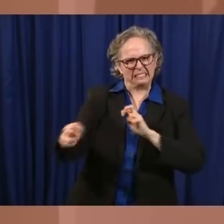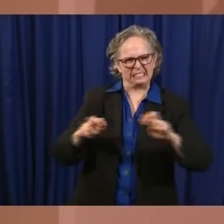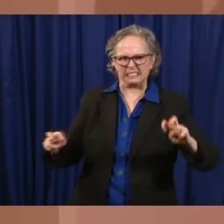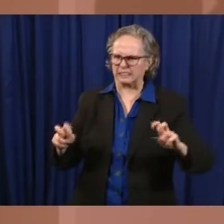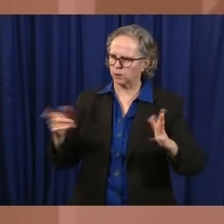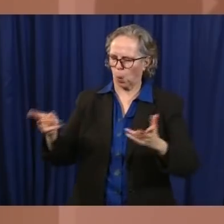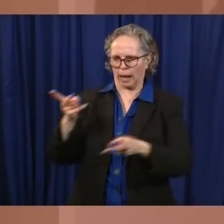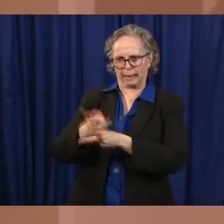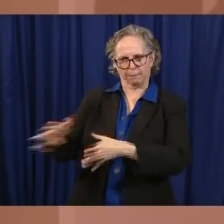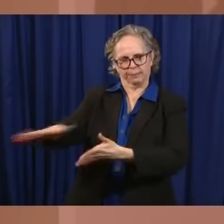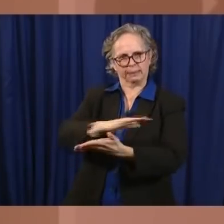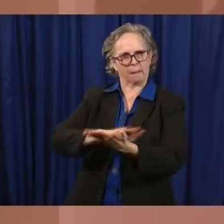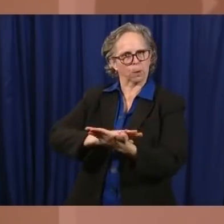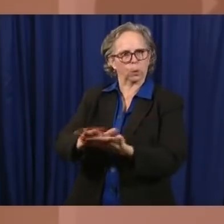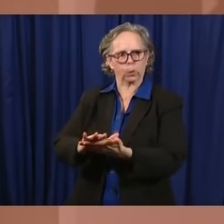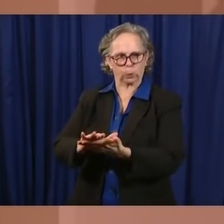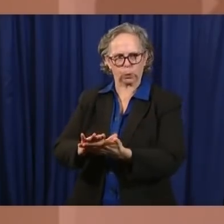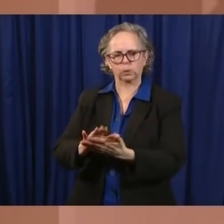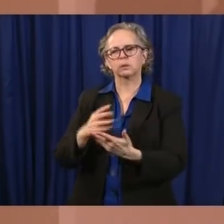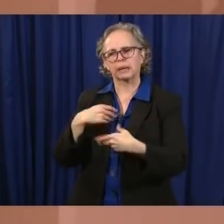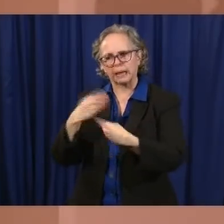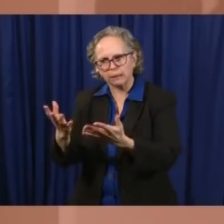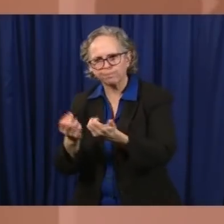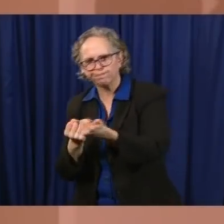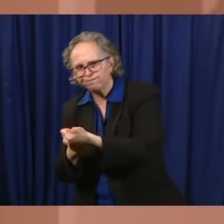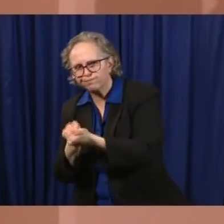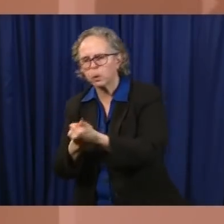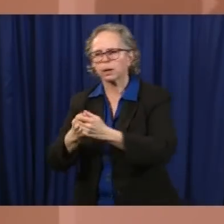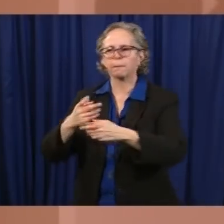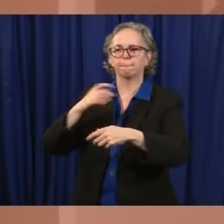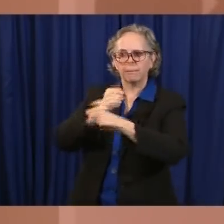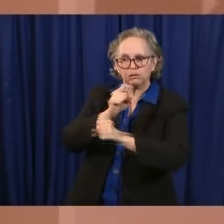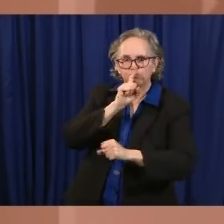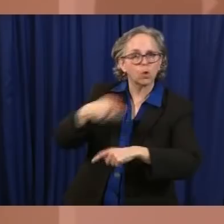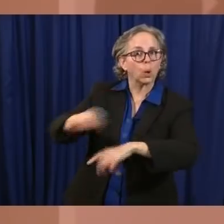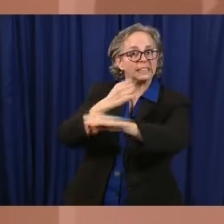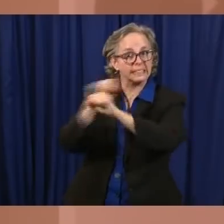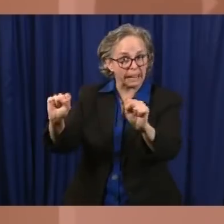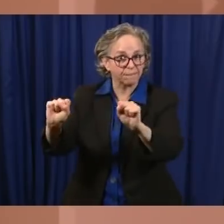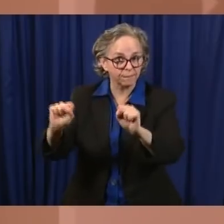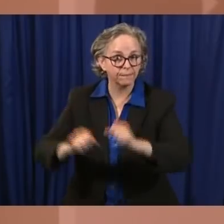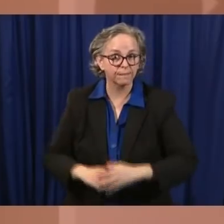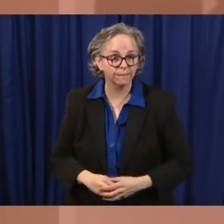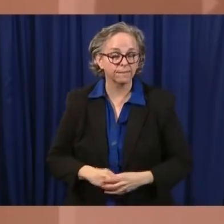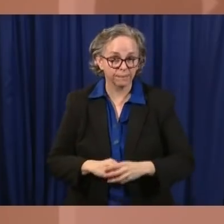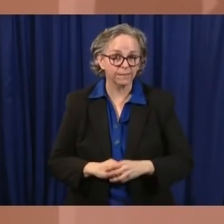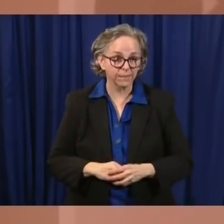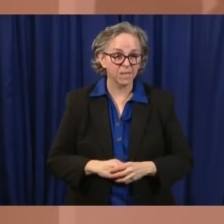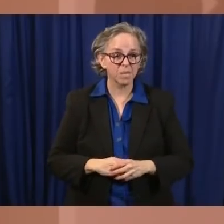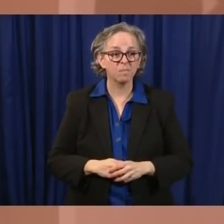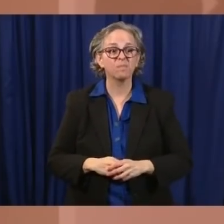AND HYGIENE ENVIRONMENT IN THOSE FACILITIES, BECAUSE AS WE ARE BRINGING PEOPLE TOGETHER TO HELP THEM, WE NEED TO MAKE SURE THEY ARE NOT TOO CLOSE TOGETHER